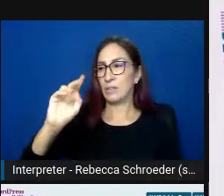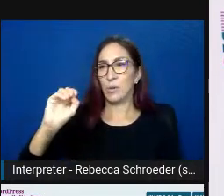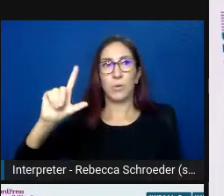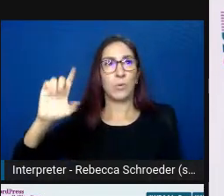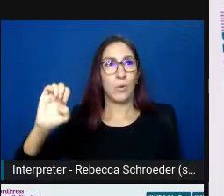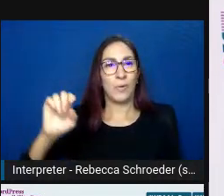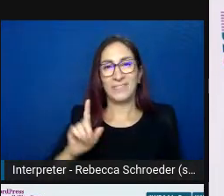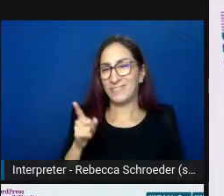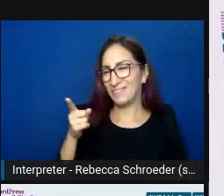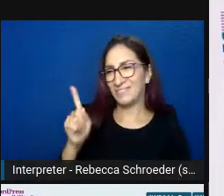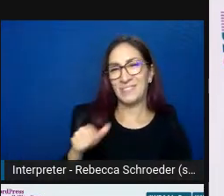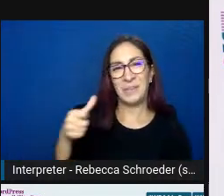Hello.